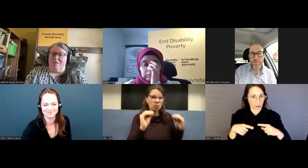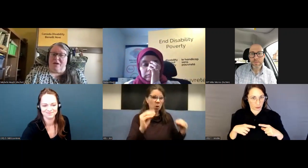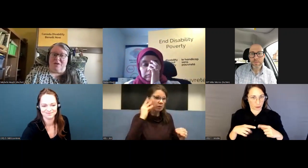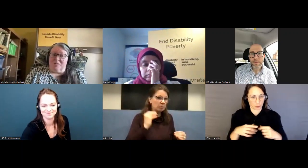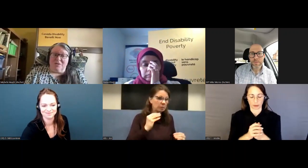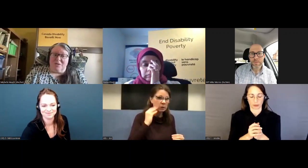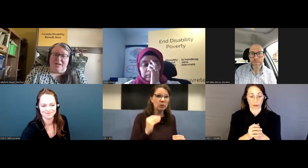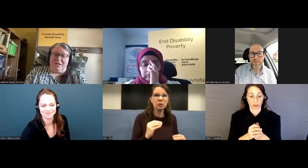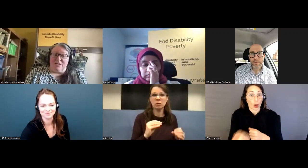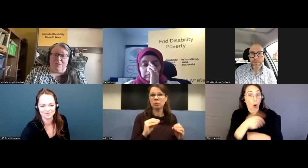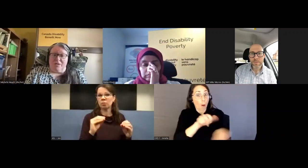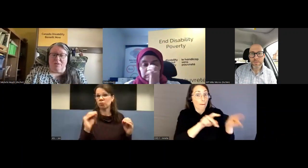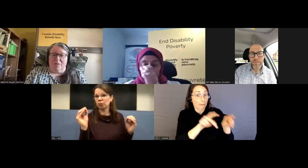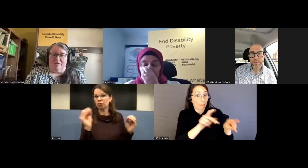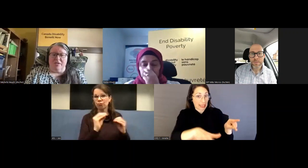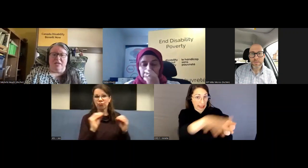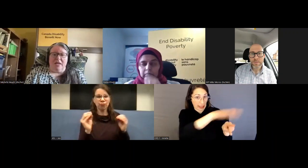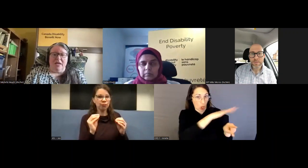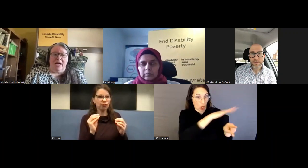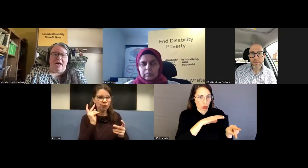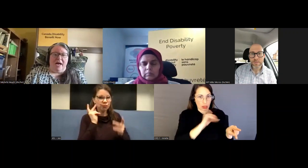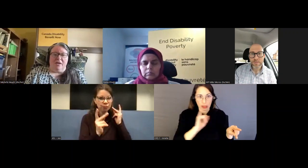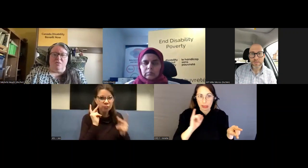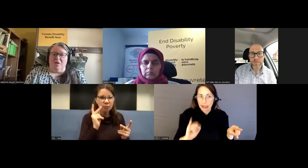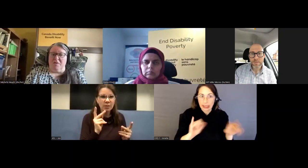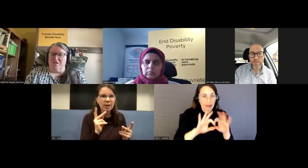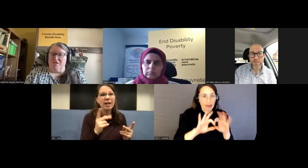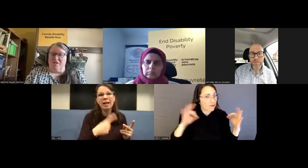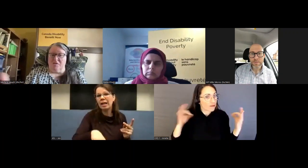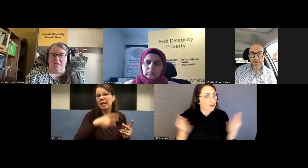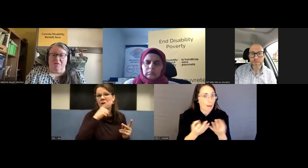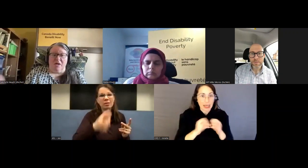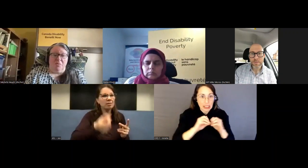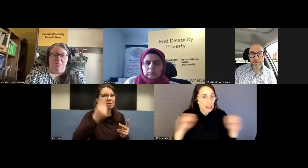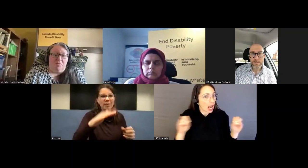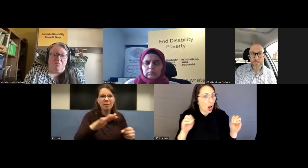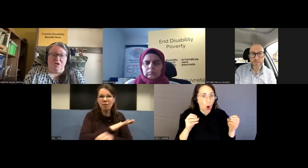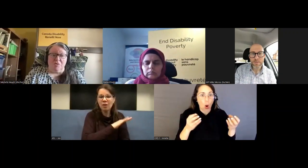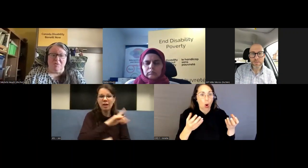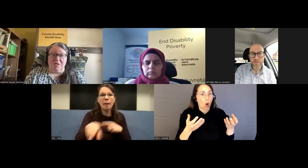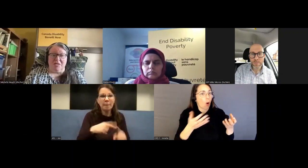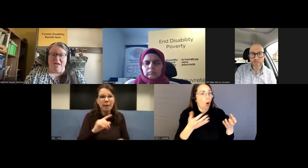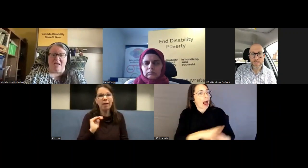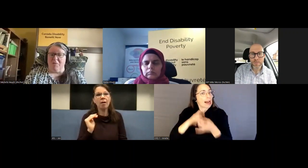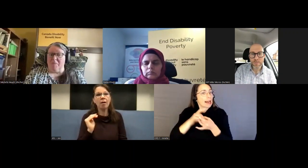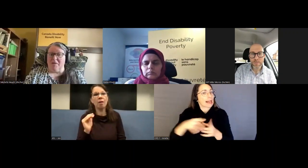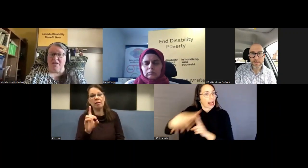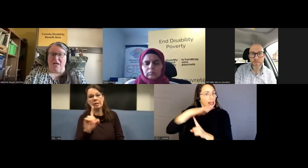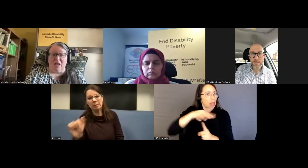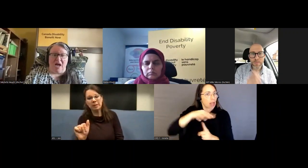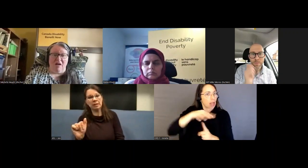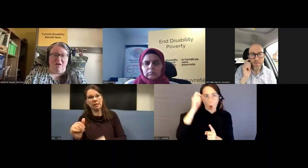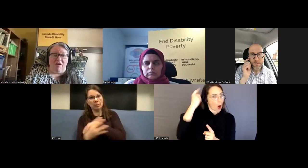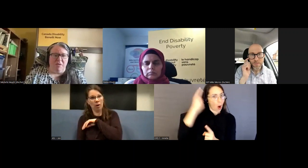THEY DON'T UNDERSTAND DISABILITY POVERTY. WE'VE BEEN TOLD THAT WE JUST PRESUME THAT DISABLED PEOPLE ARE BEING TAKEN CARE OF BECAUSE